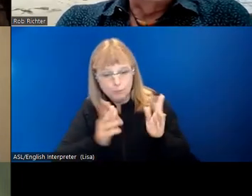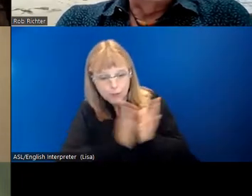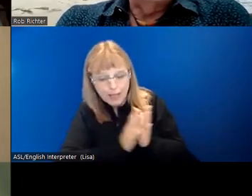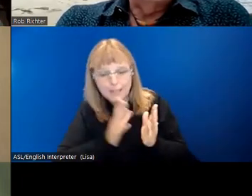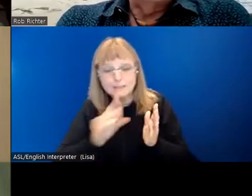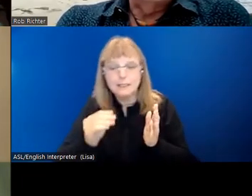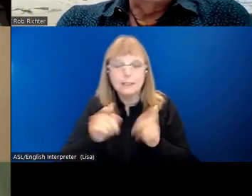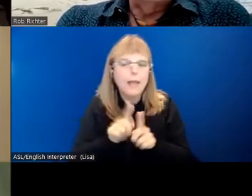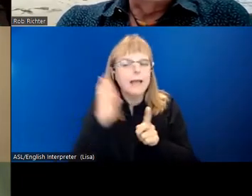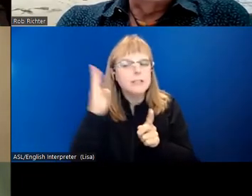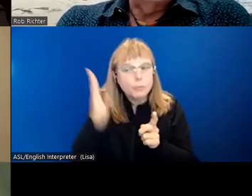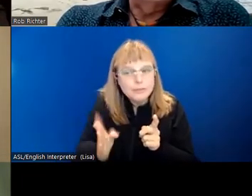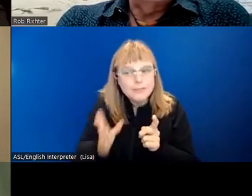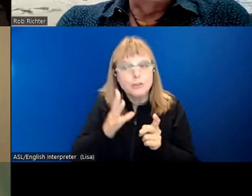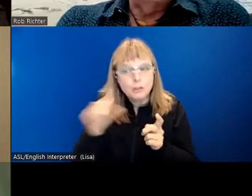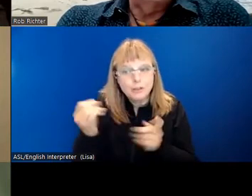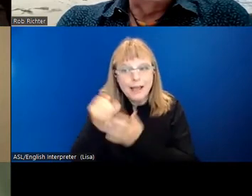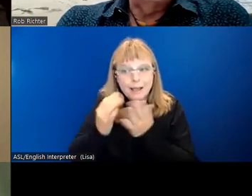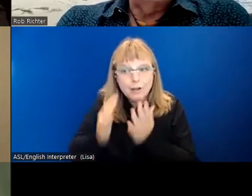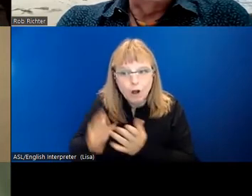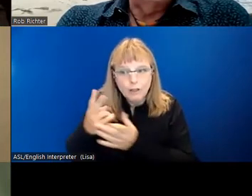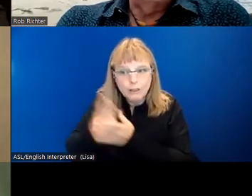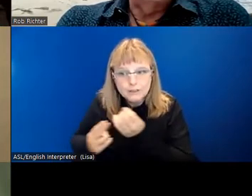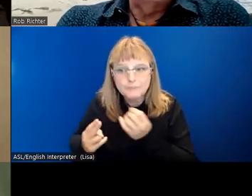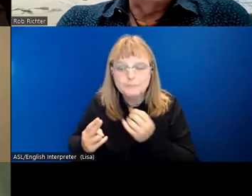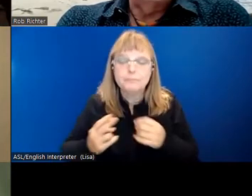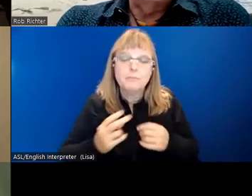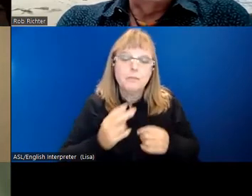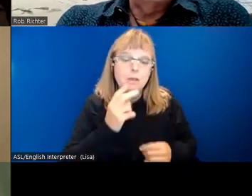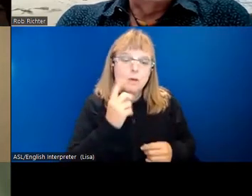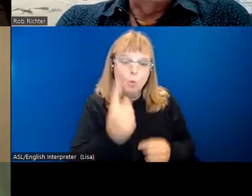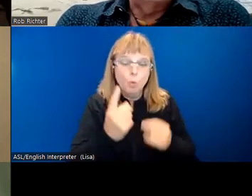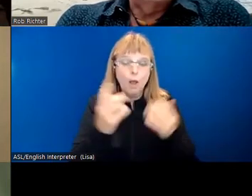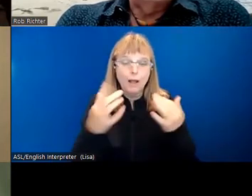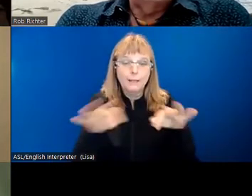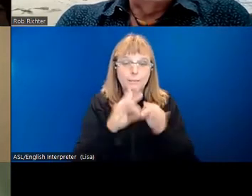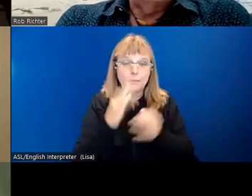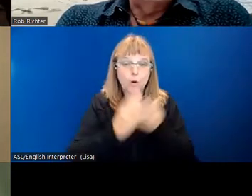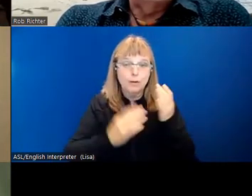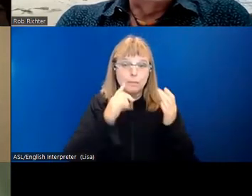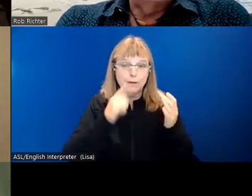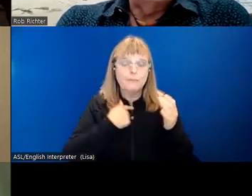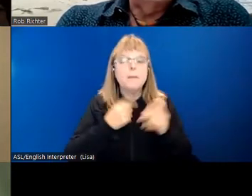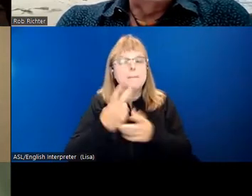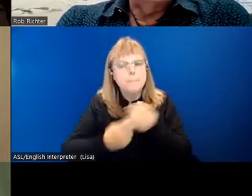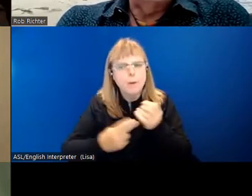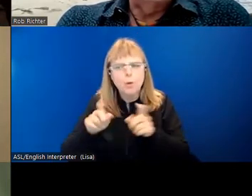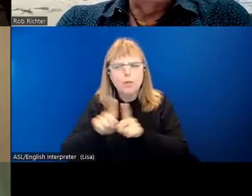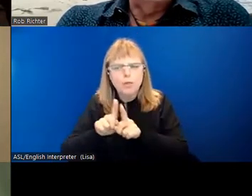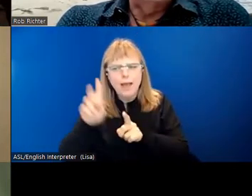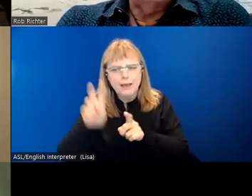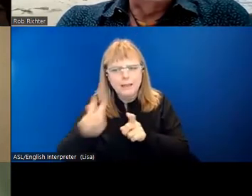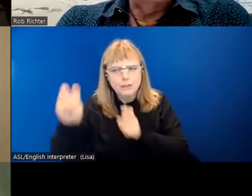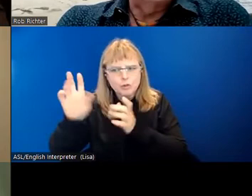One big piece for me that's become really vital, both as a touring artist and as a presenter,